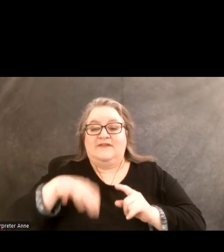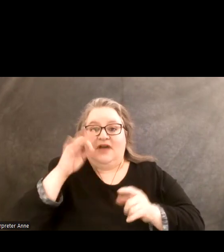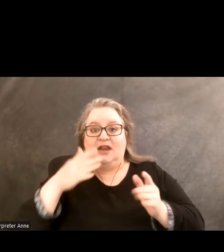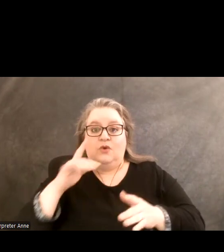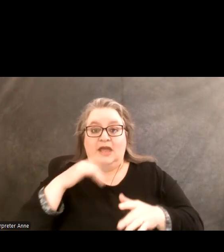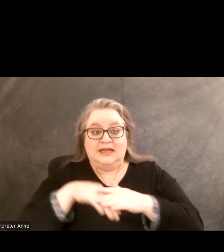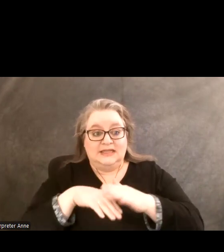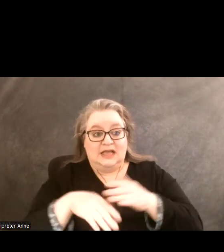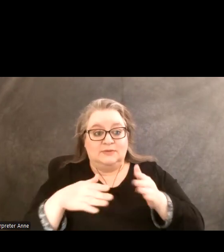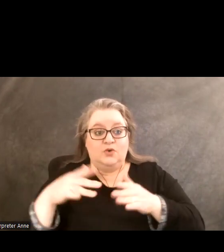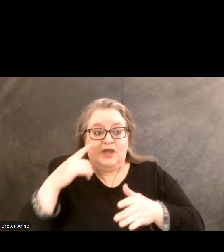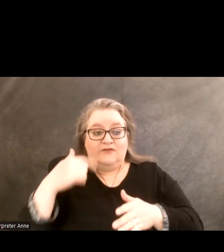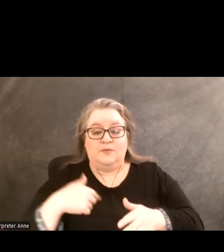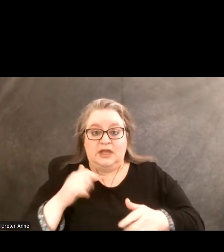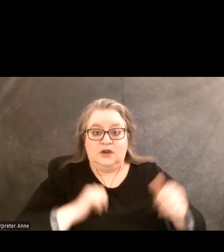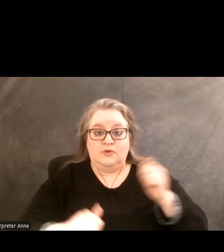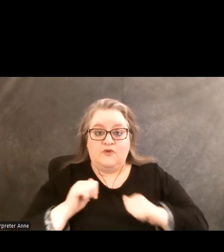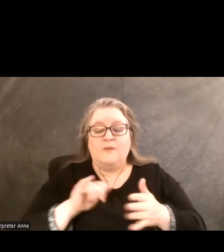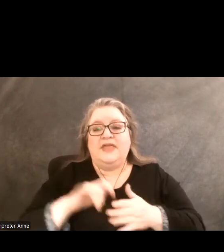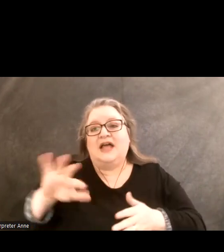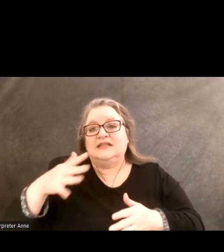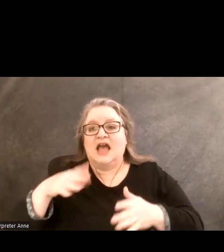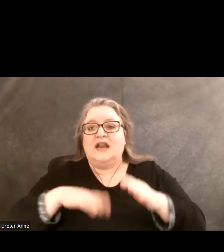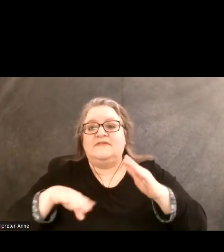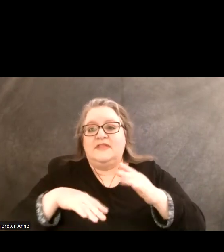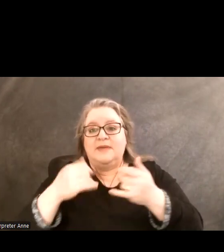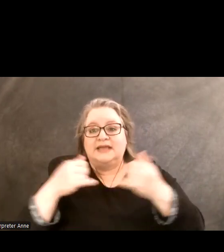perform, so that's kind of the baseline part.